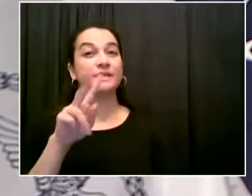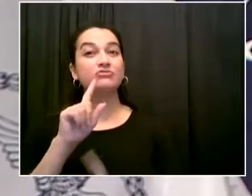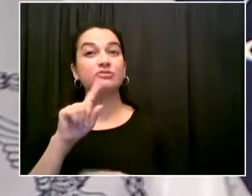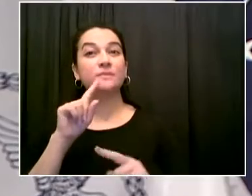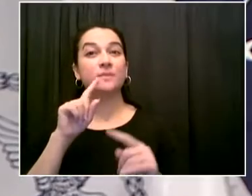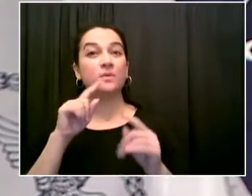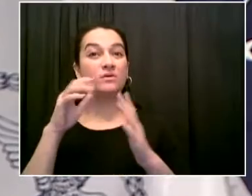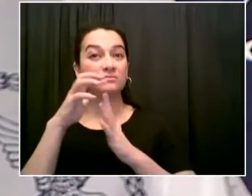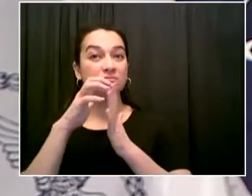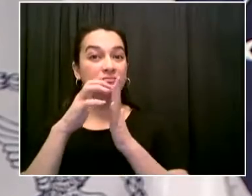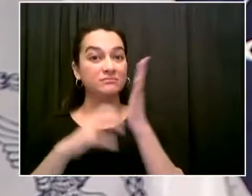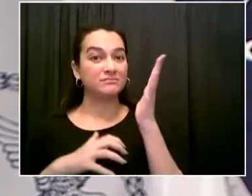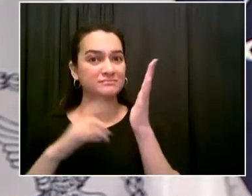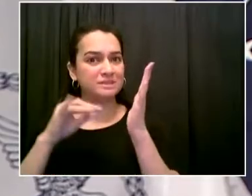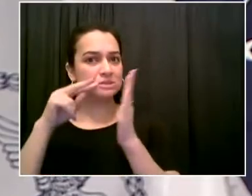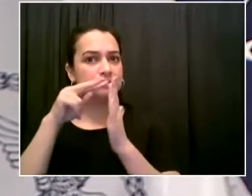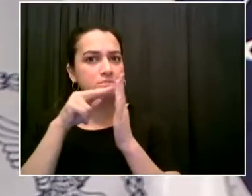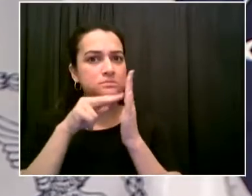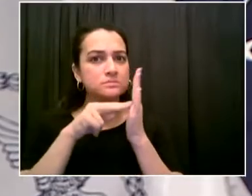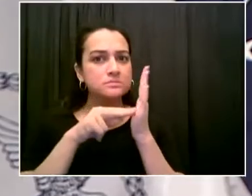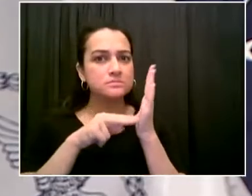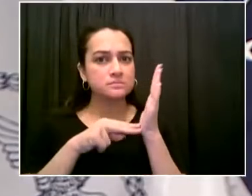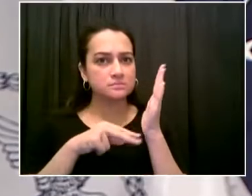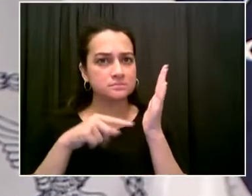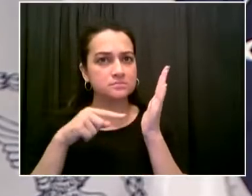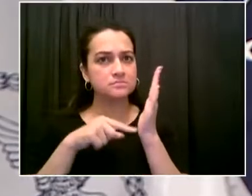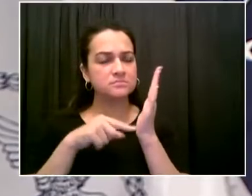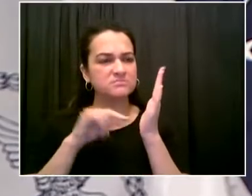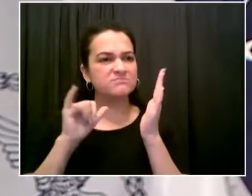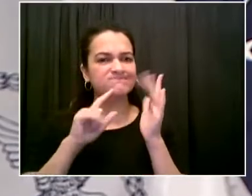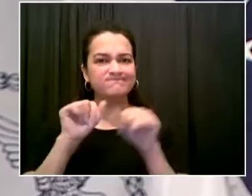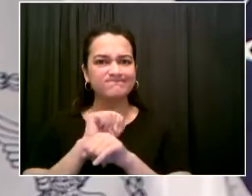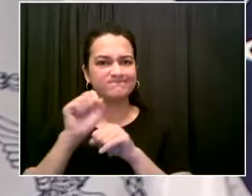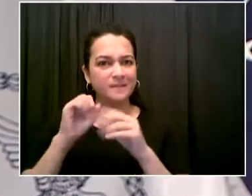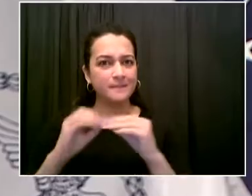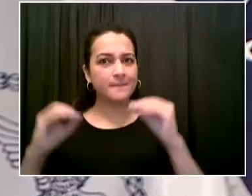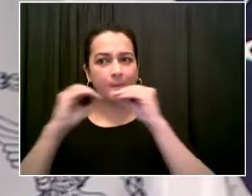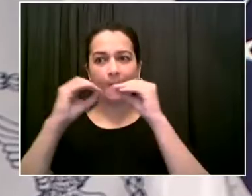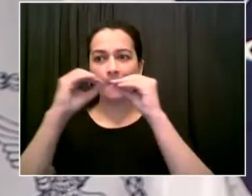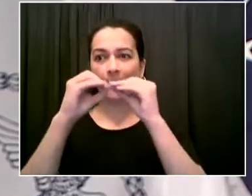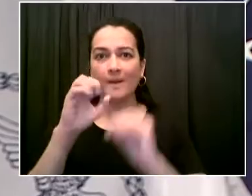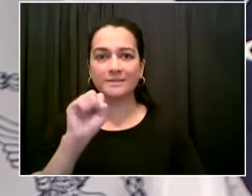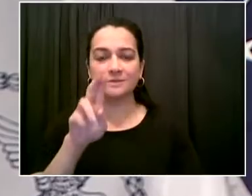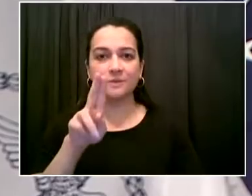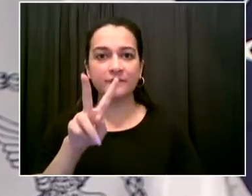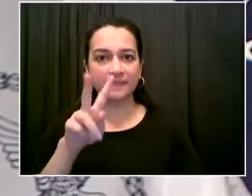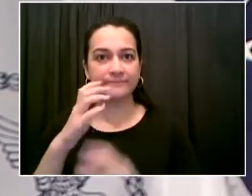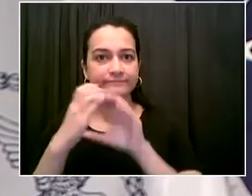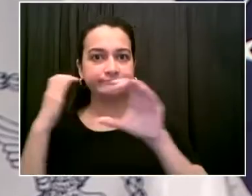IF THE NUMBER OF SUVS GO UP BY